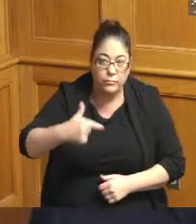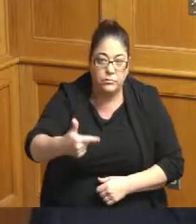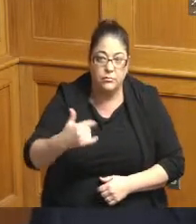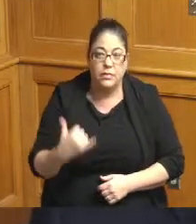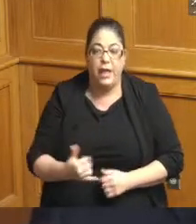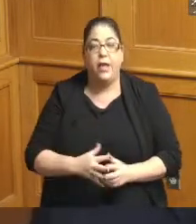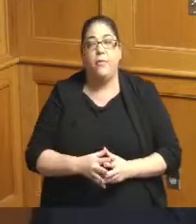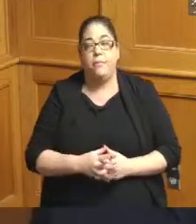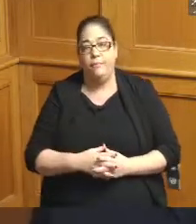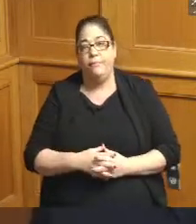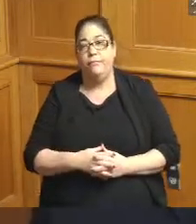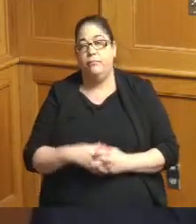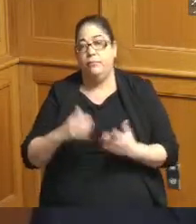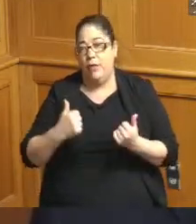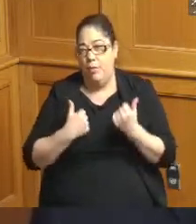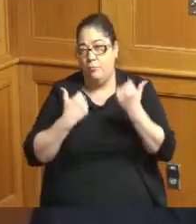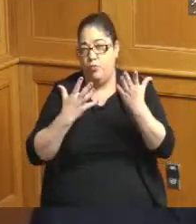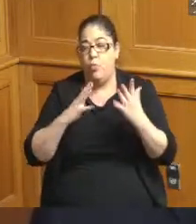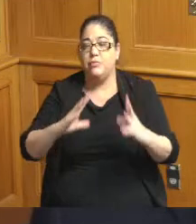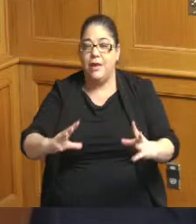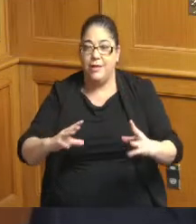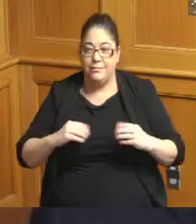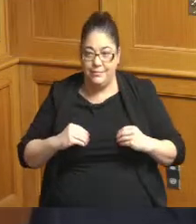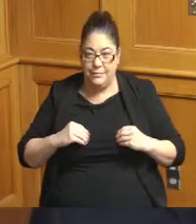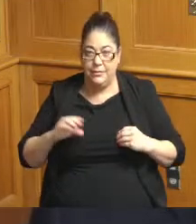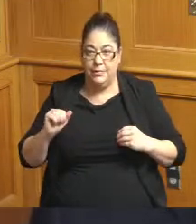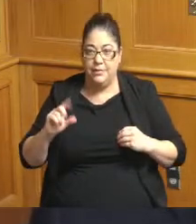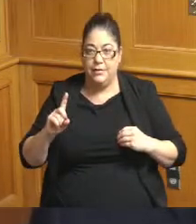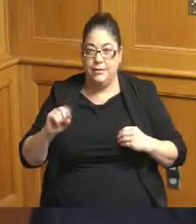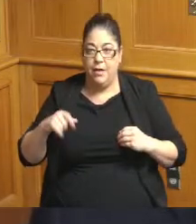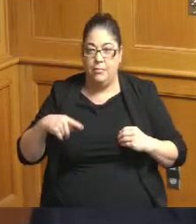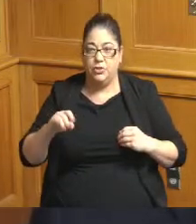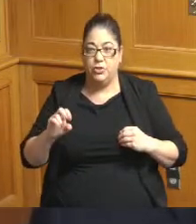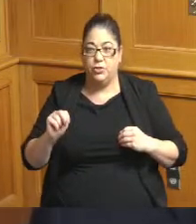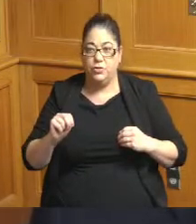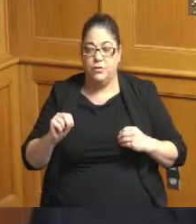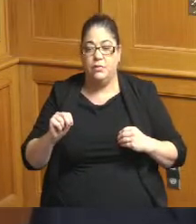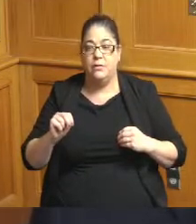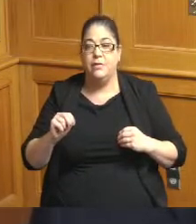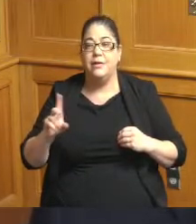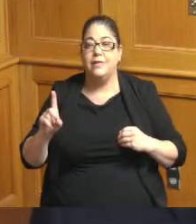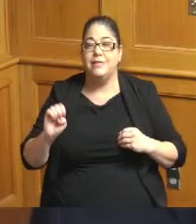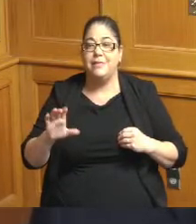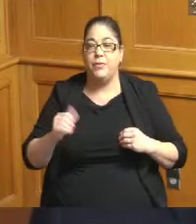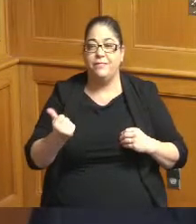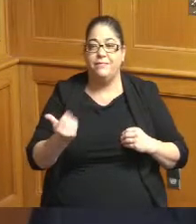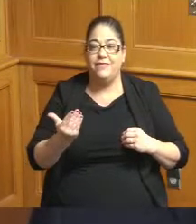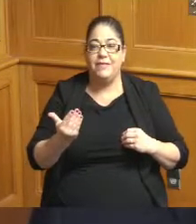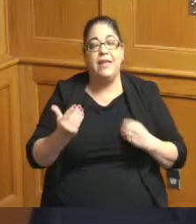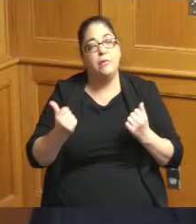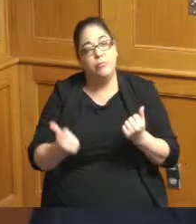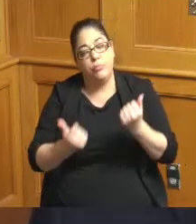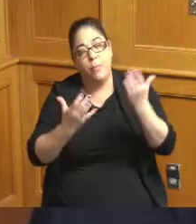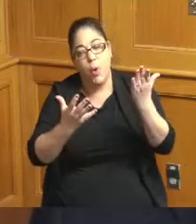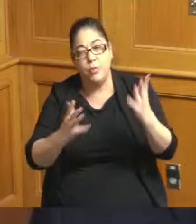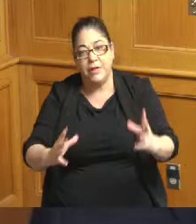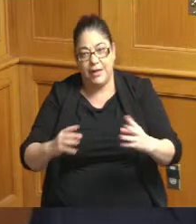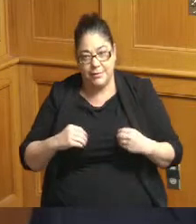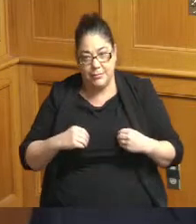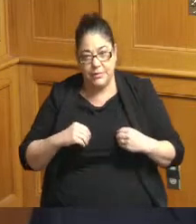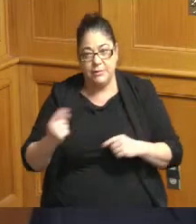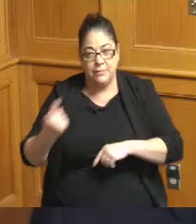budget in an adoption calendar showing December 15th as a proposed adoption date with some public